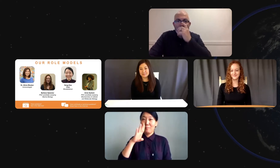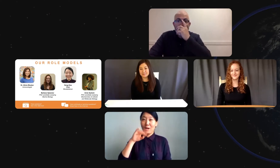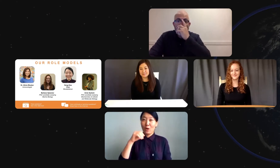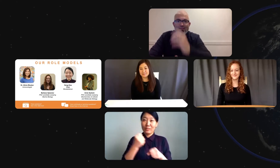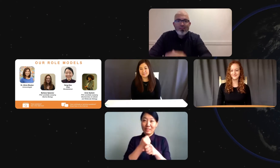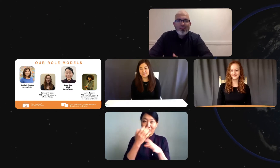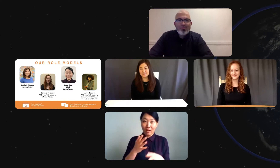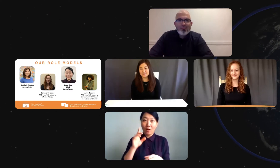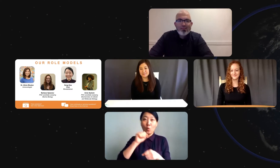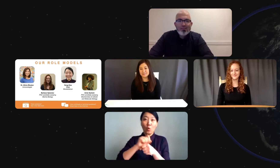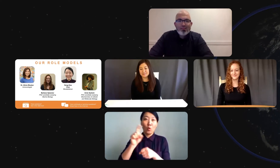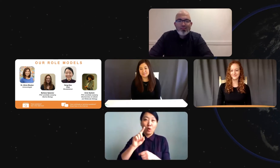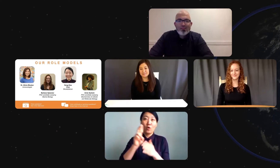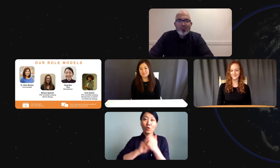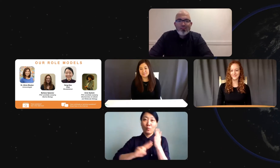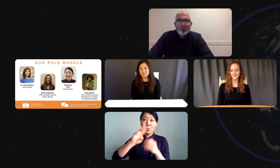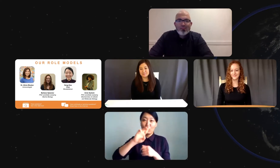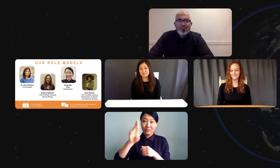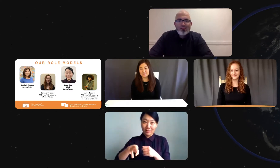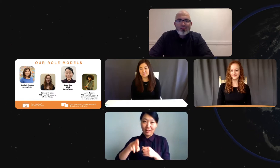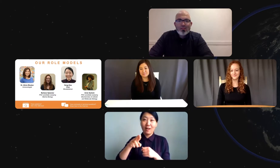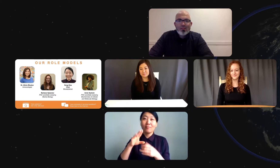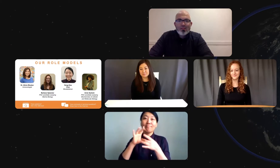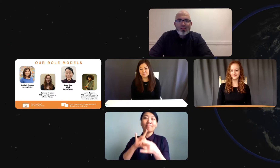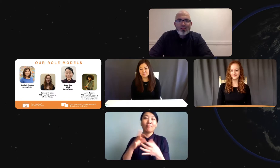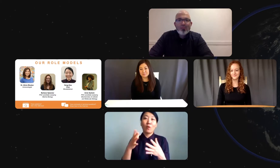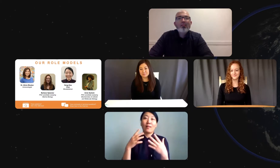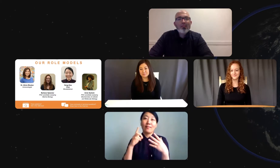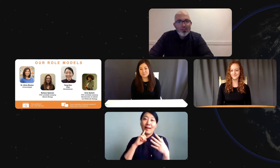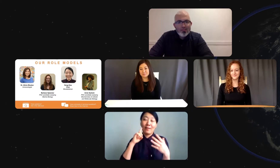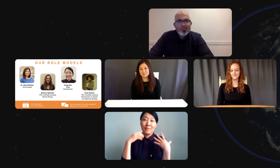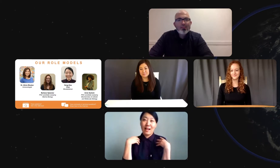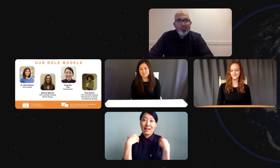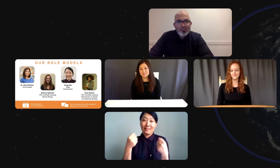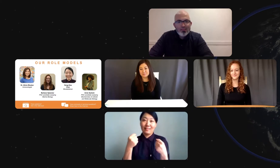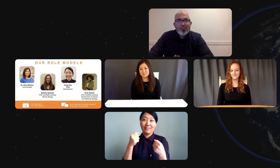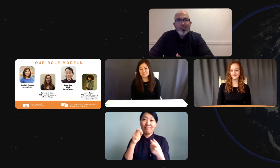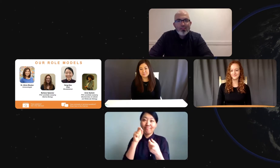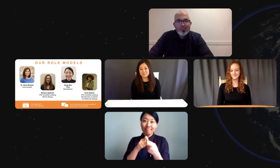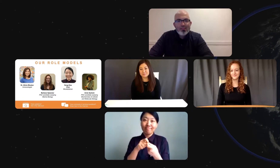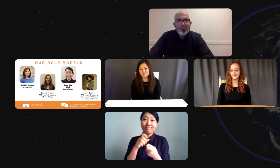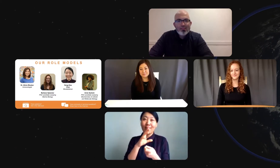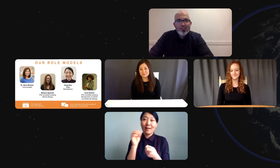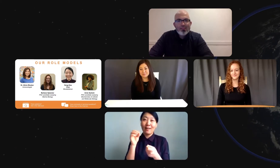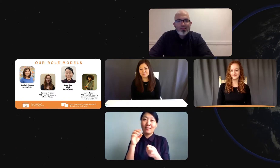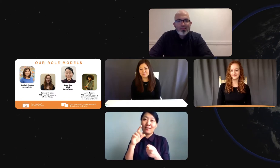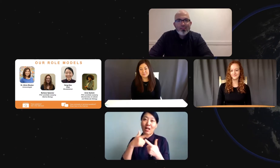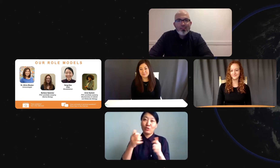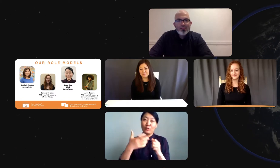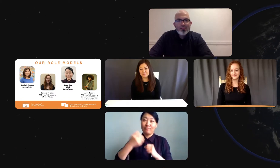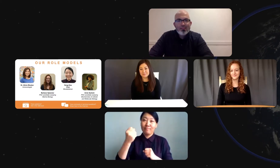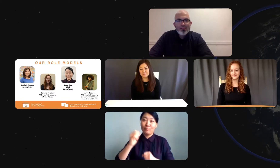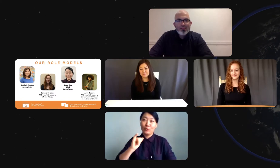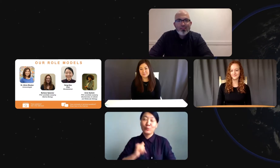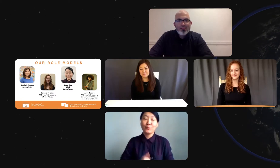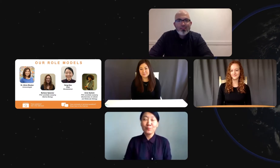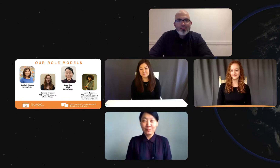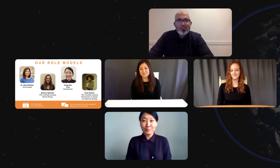I'm a biostatistican focusing on deaf health and language.